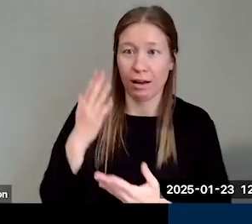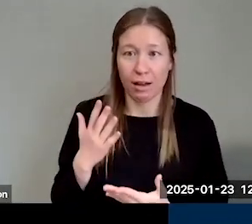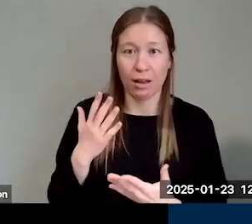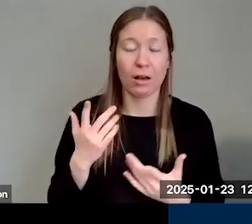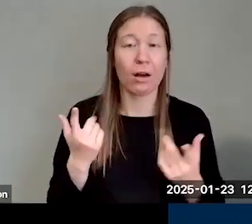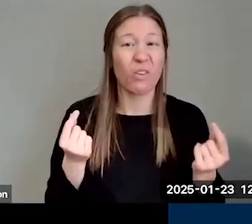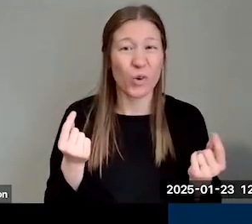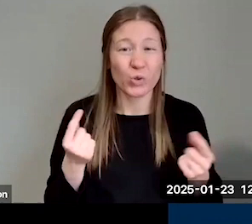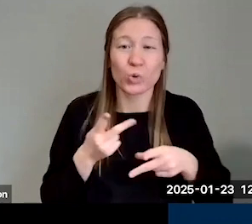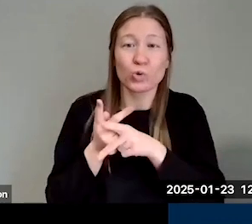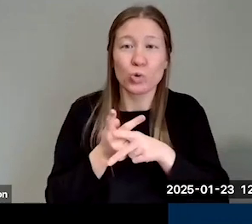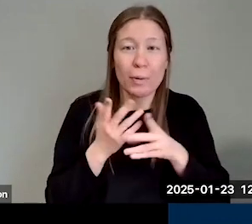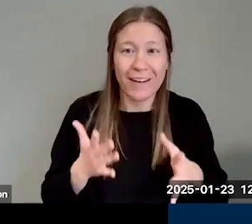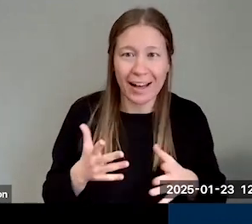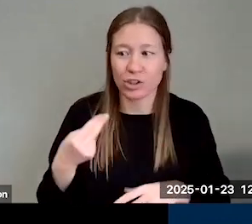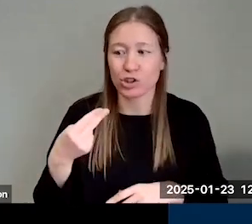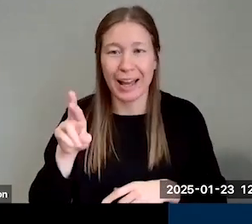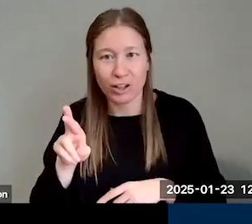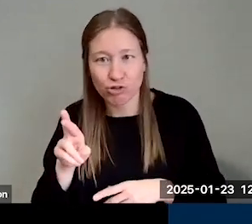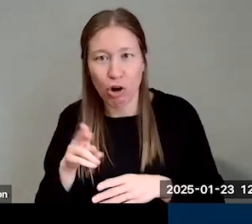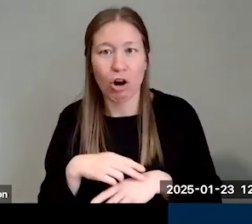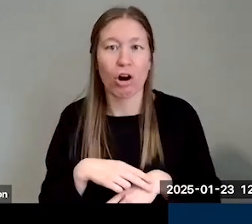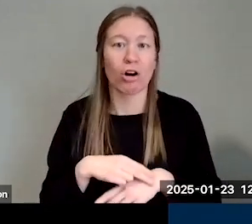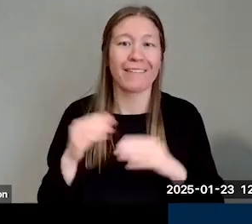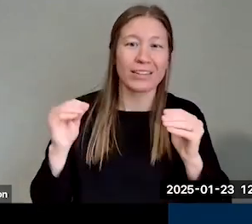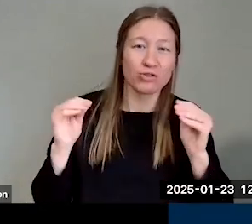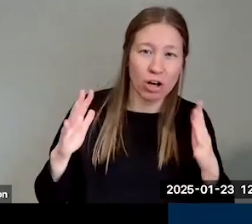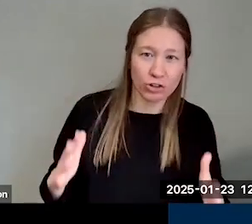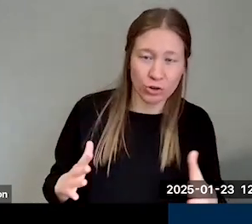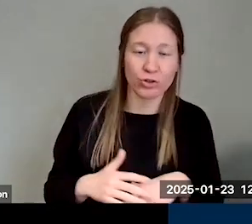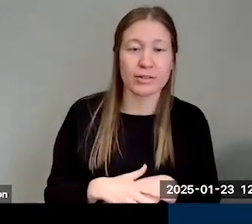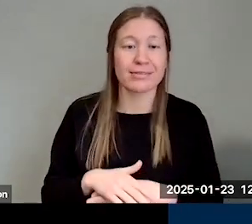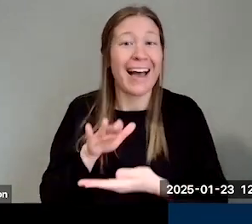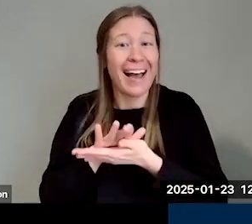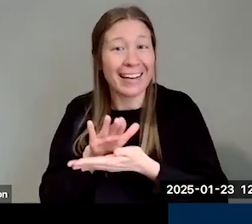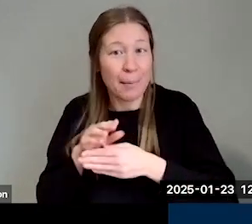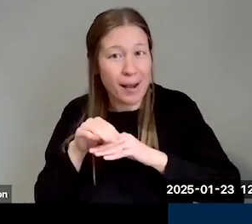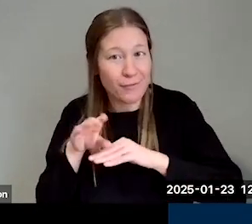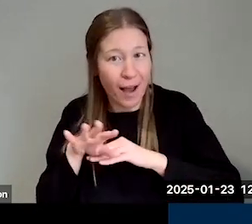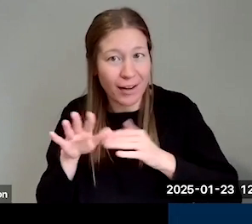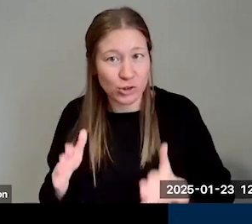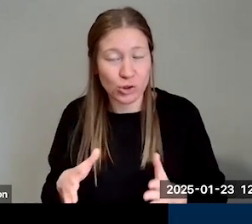HR professionals and instructors, as well as academic advisors and others,